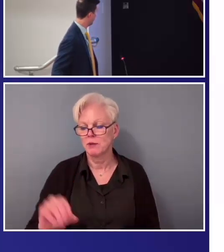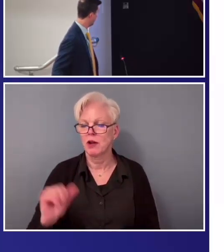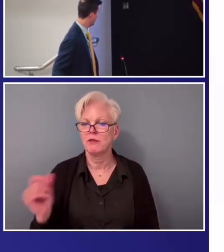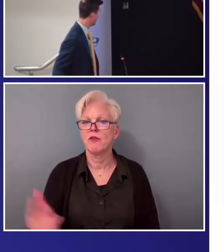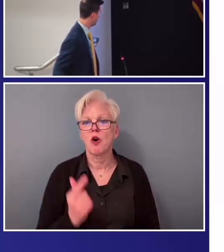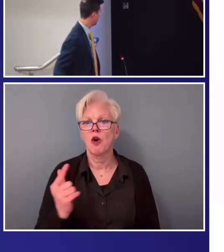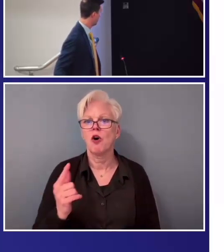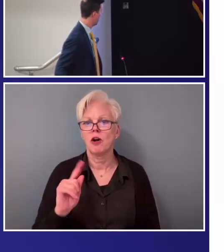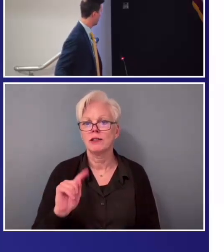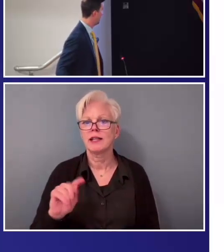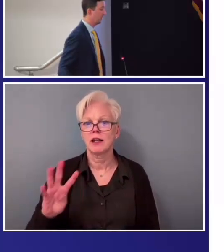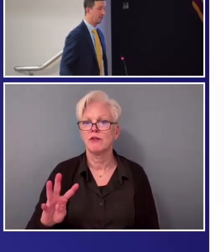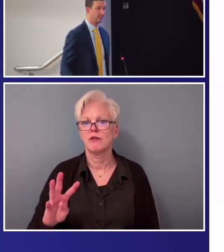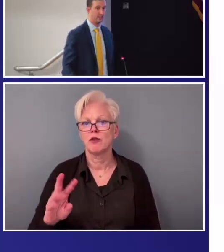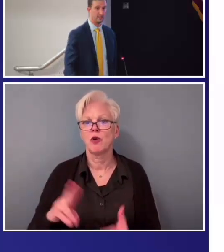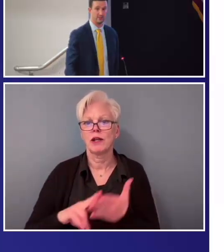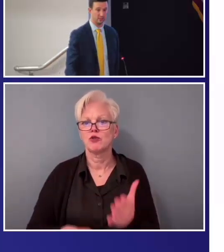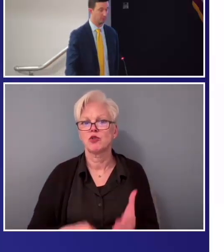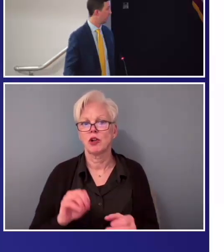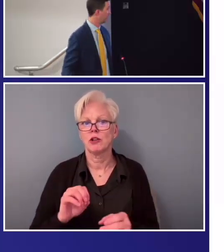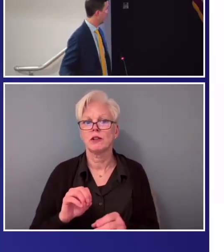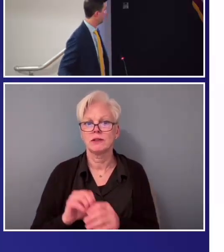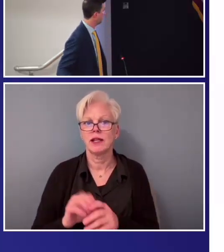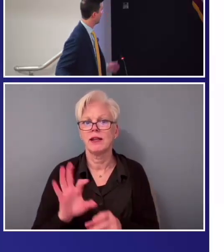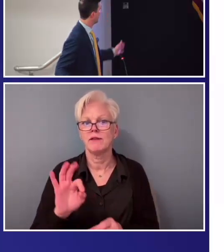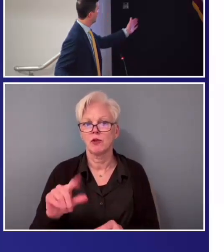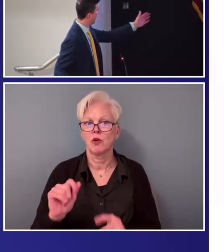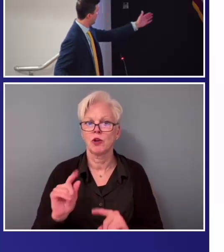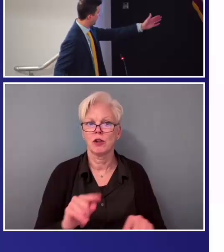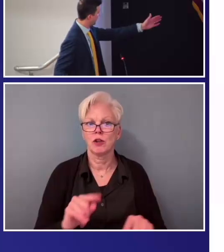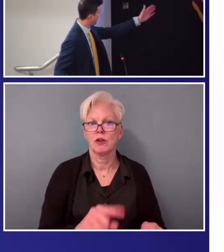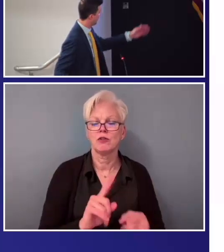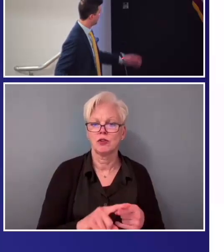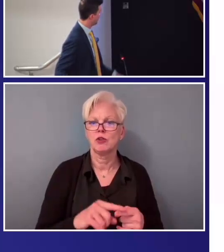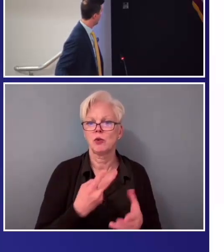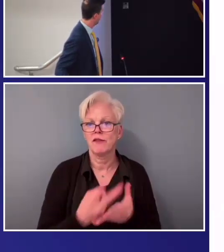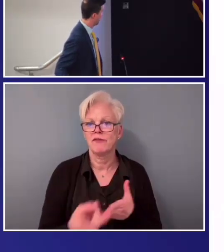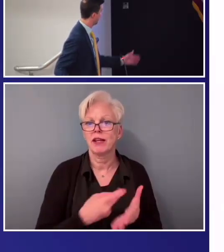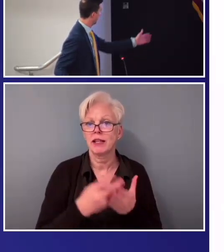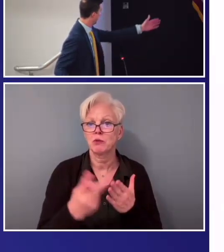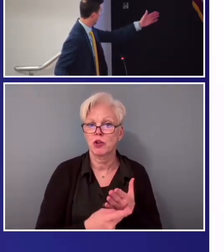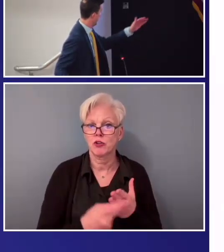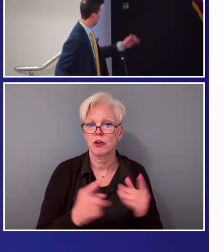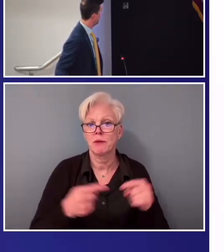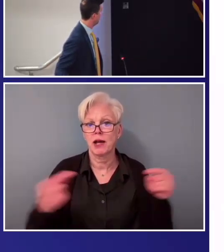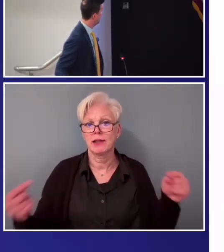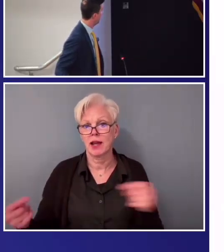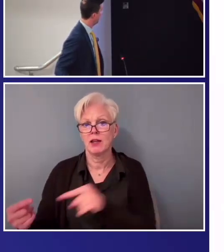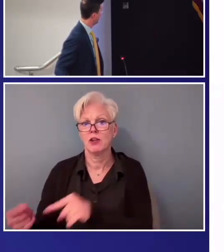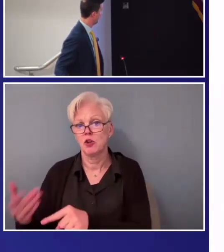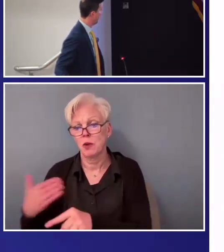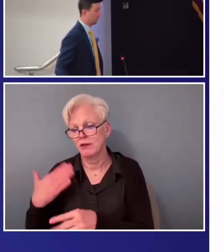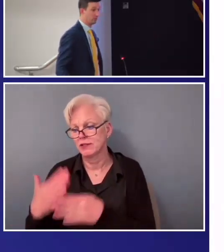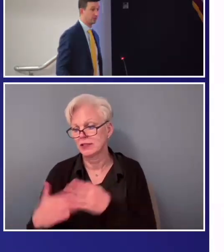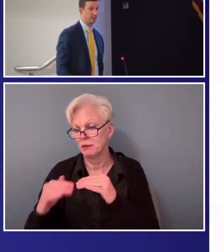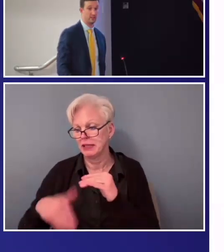enrollees in Florida attend a failing program. On the other end, you have some states that have less than 1%